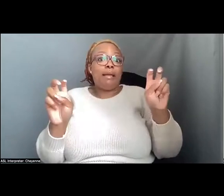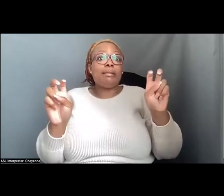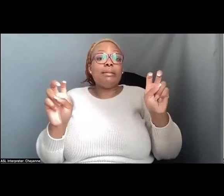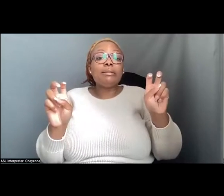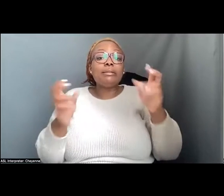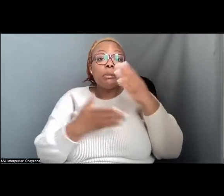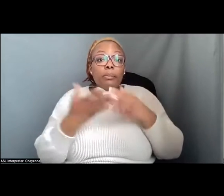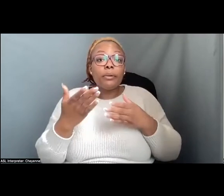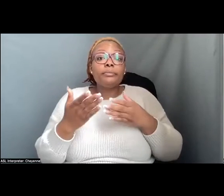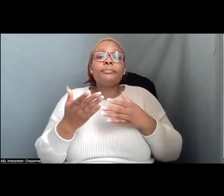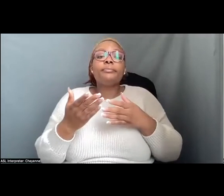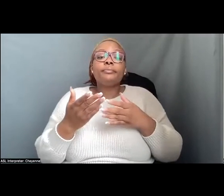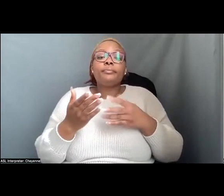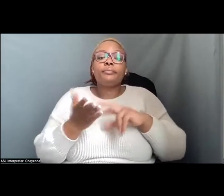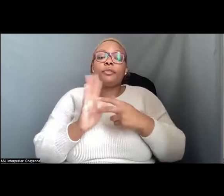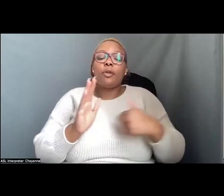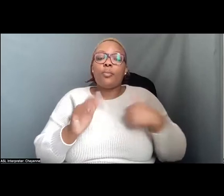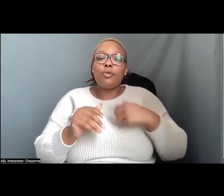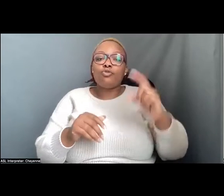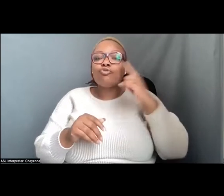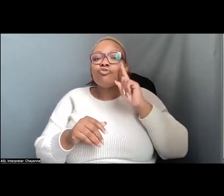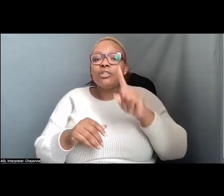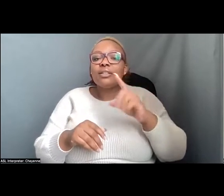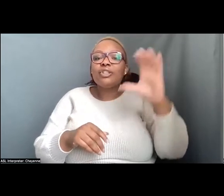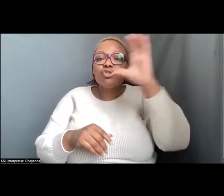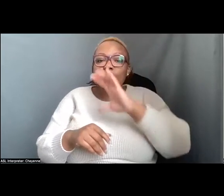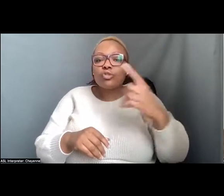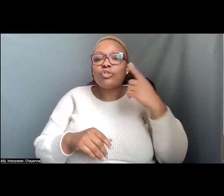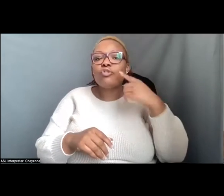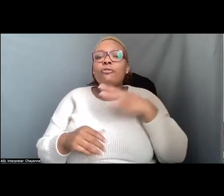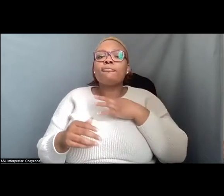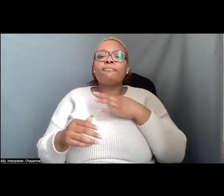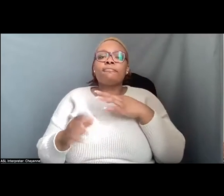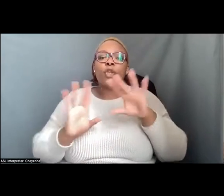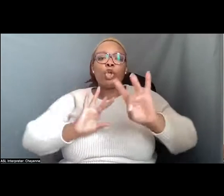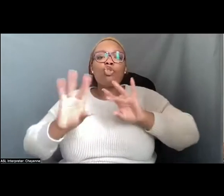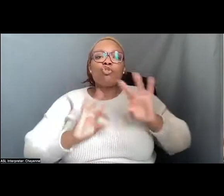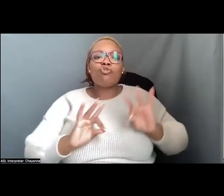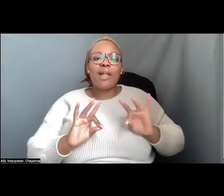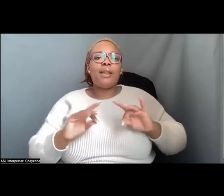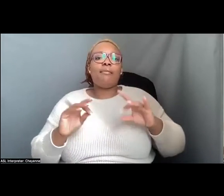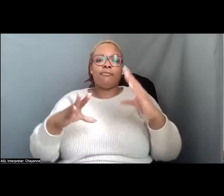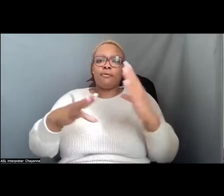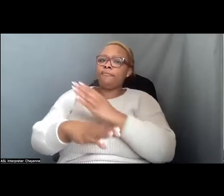panelists stage, we are really looking at kind of curating a breadth of different aesthetic